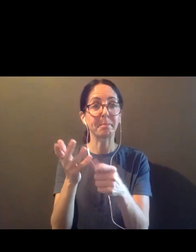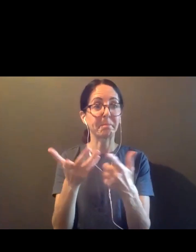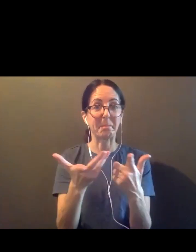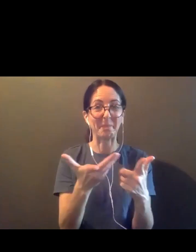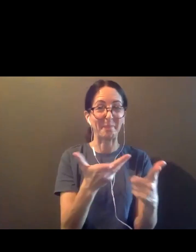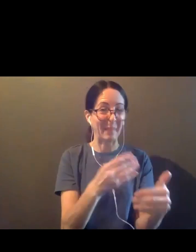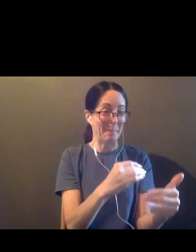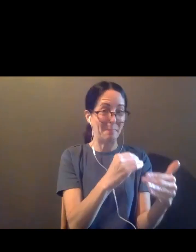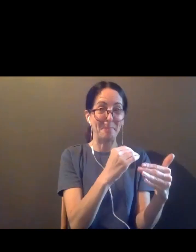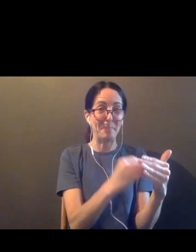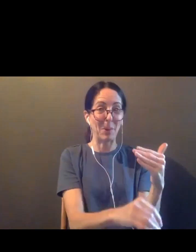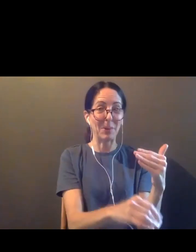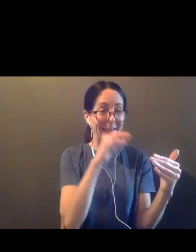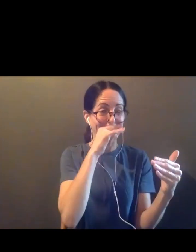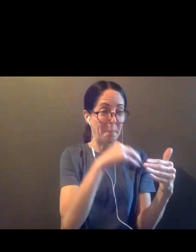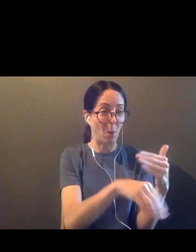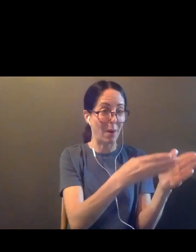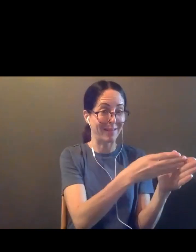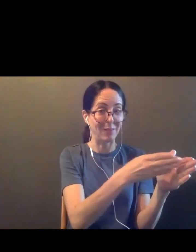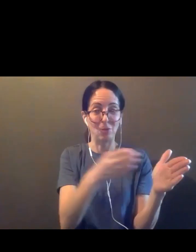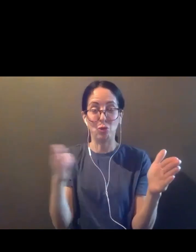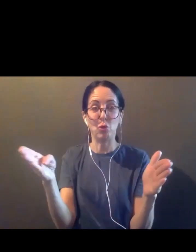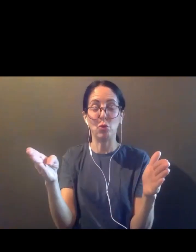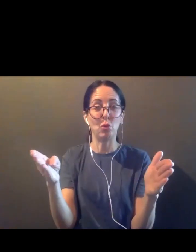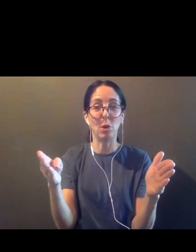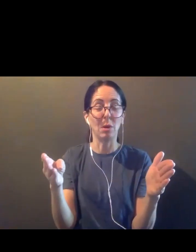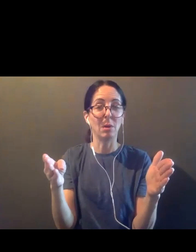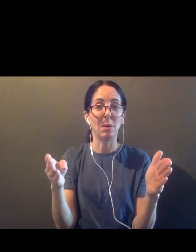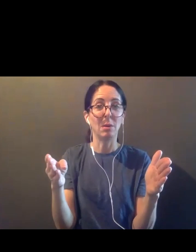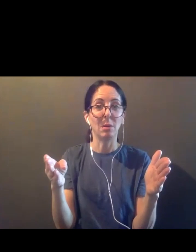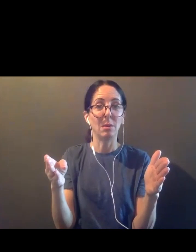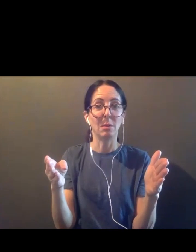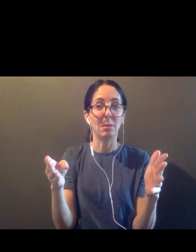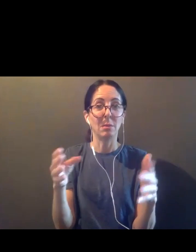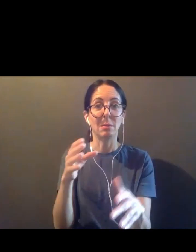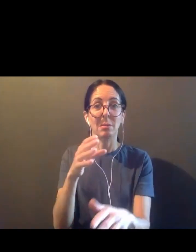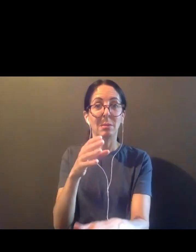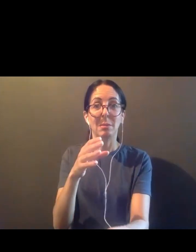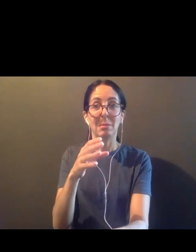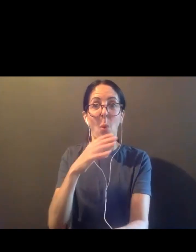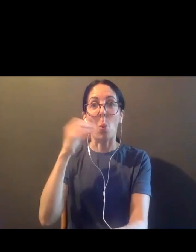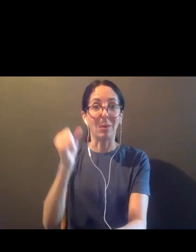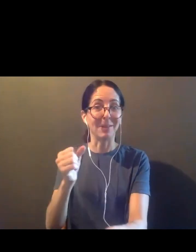all the way to the most senior person in the community.